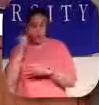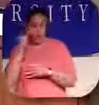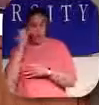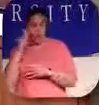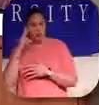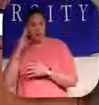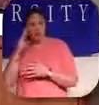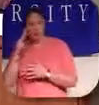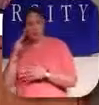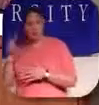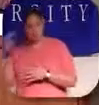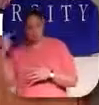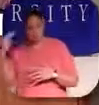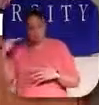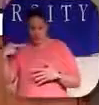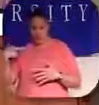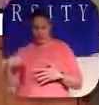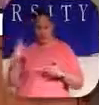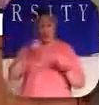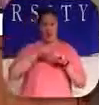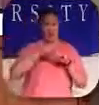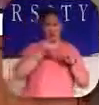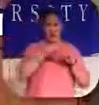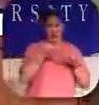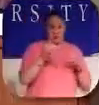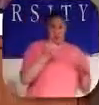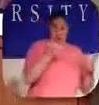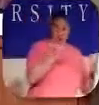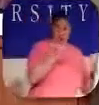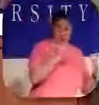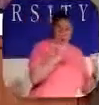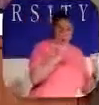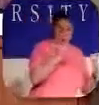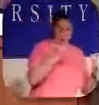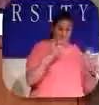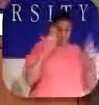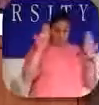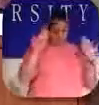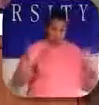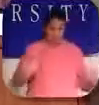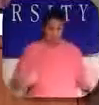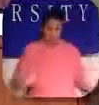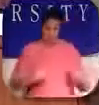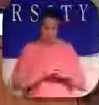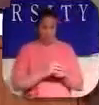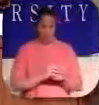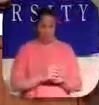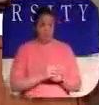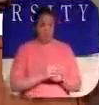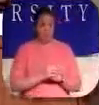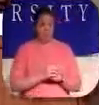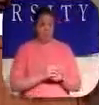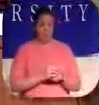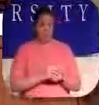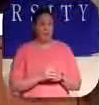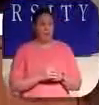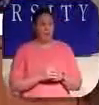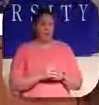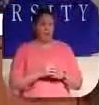I'm different than how I am standing before you right now And to me there's a sense of comfort that comes from being in that space